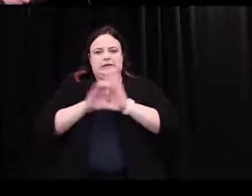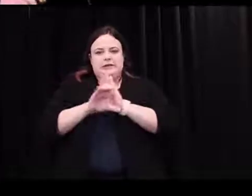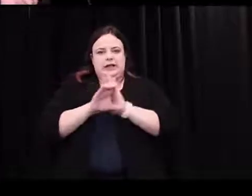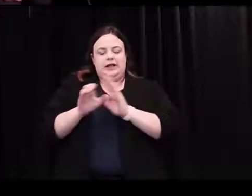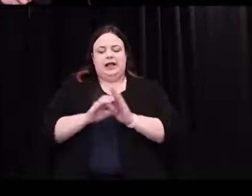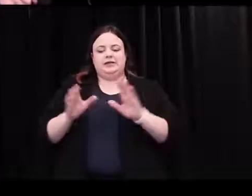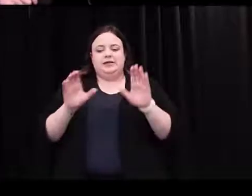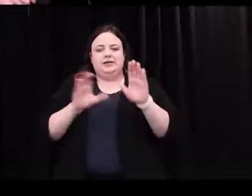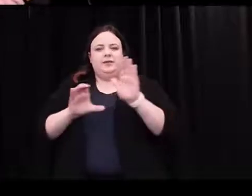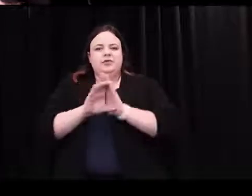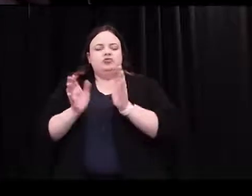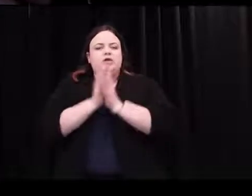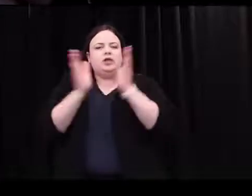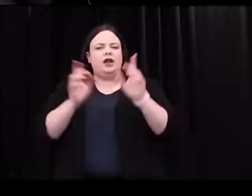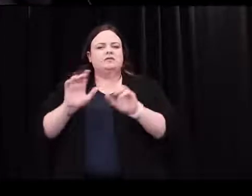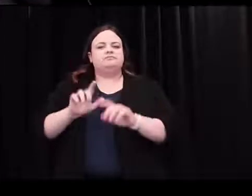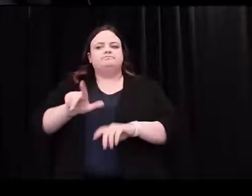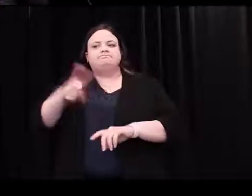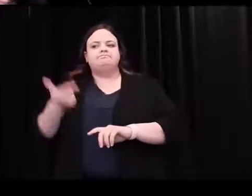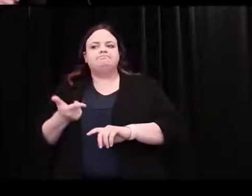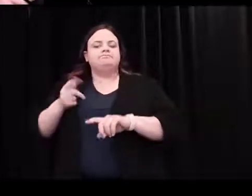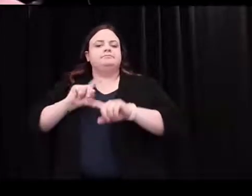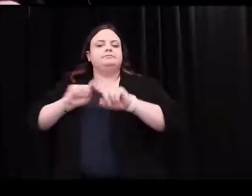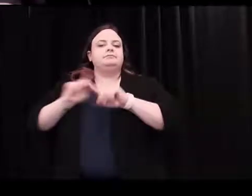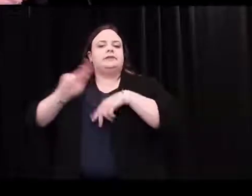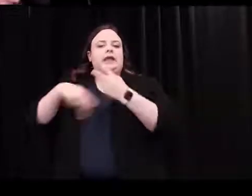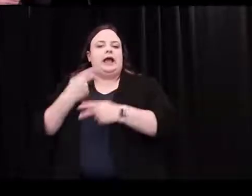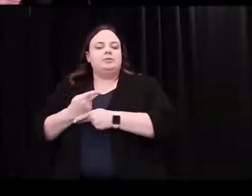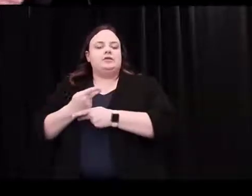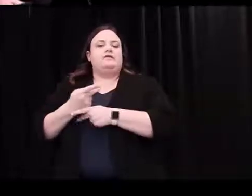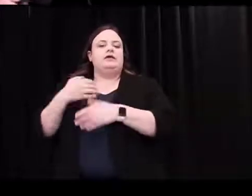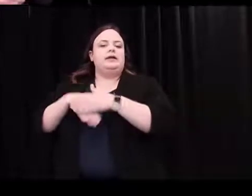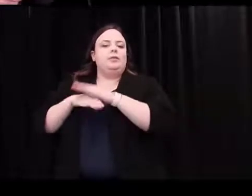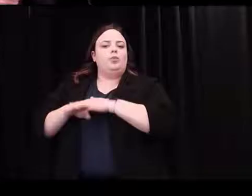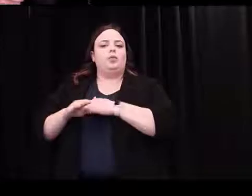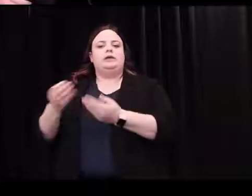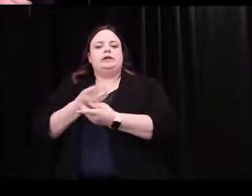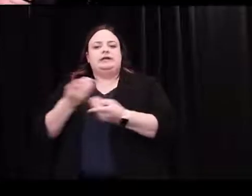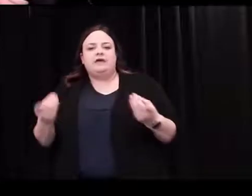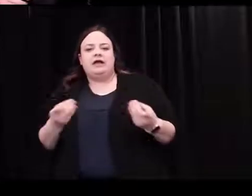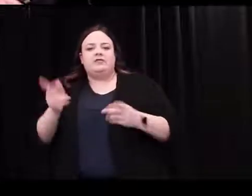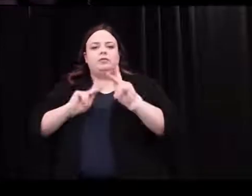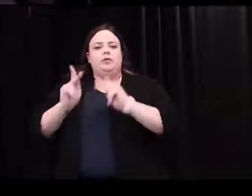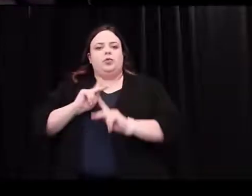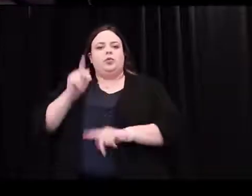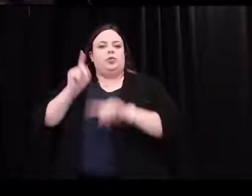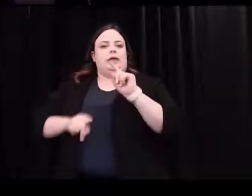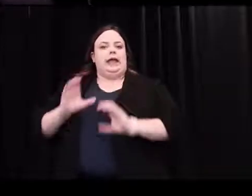of alternate devices, alternate input devices primarily for people who can't communicate well.